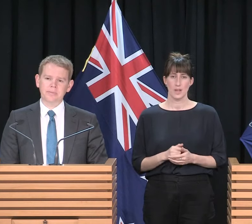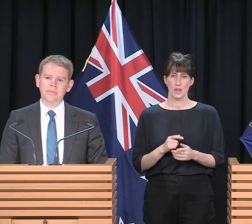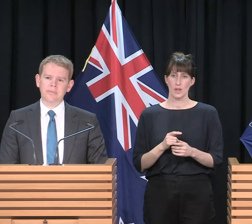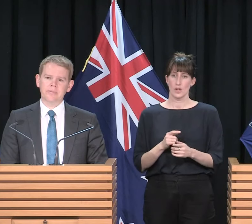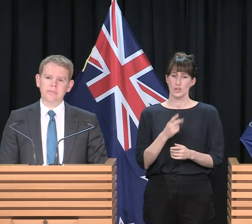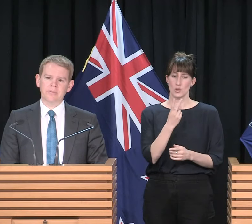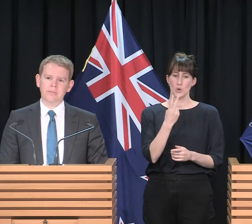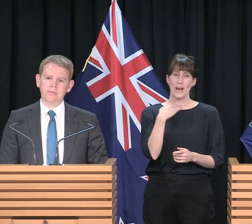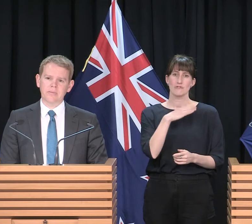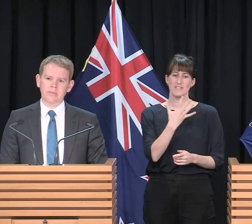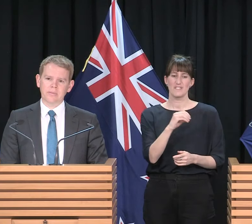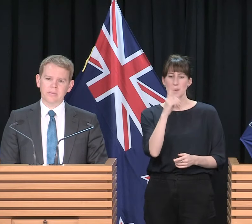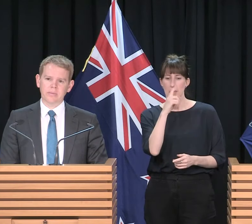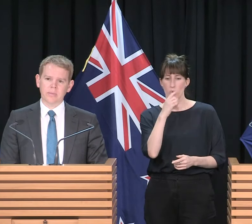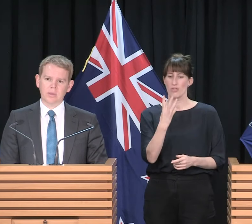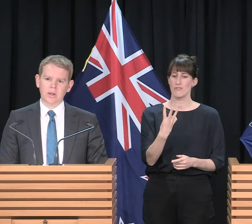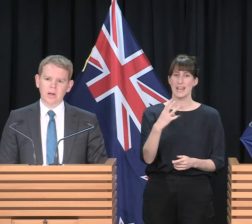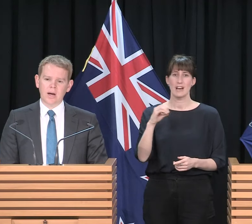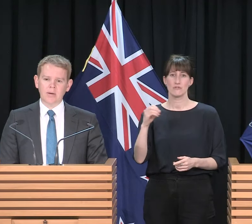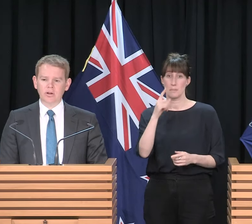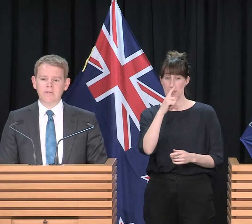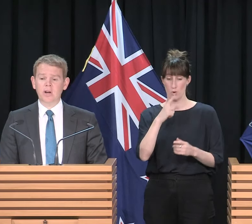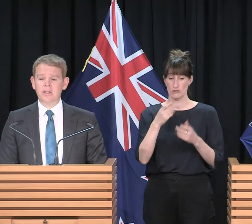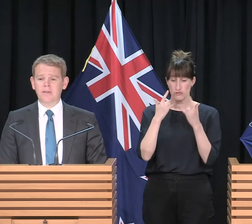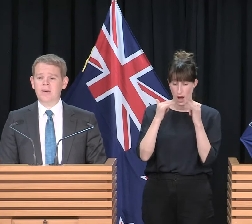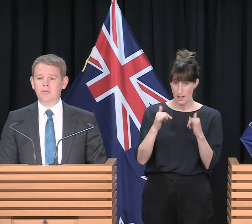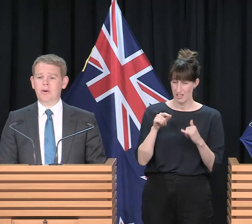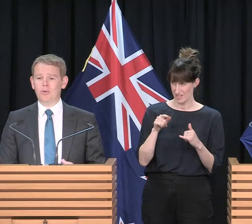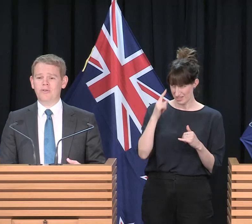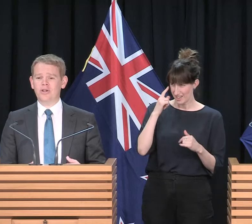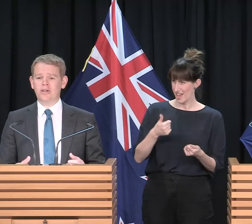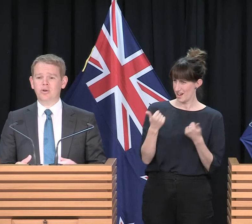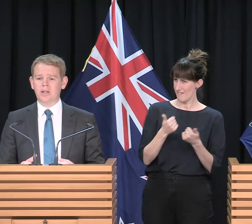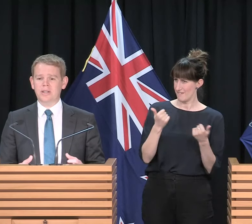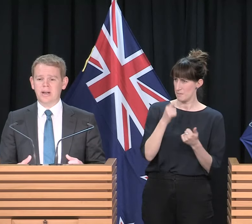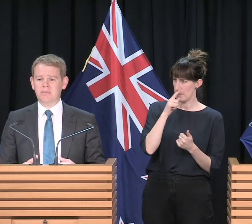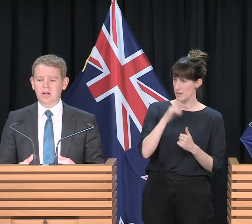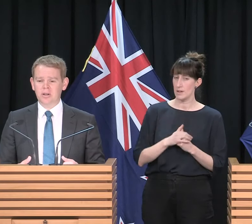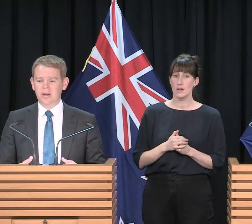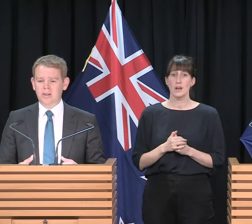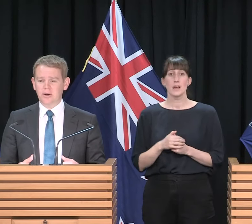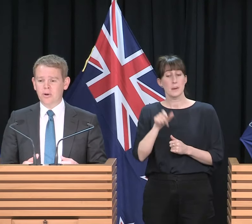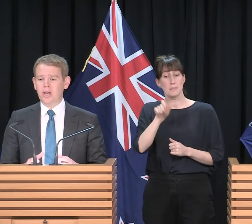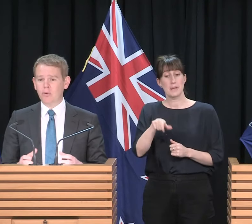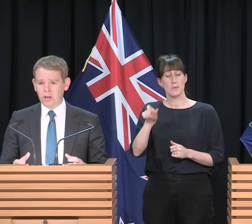as part of our ambition to avoid having to go up alert